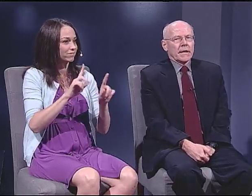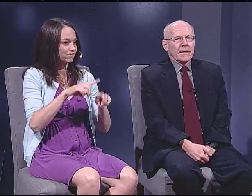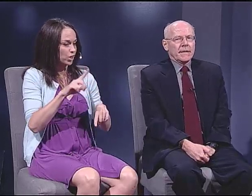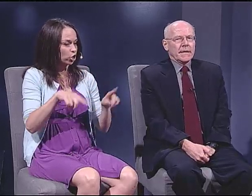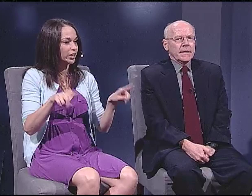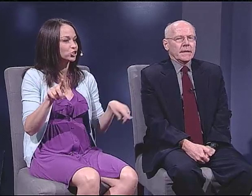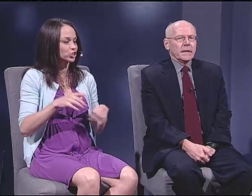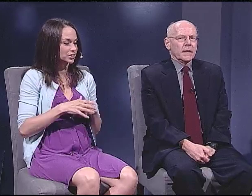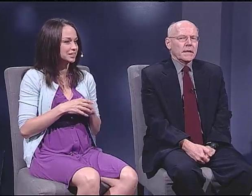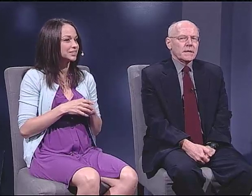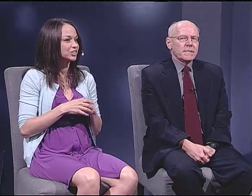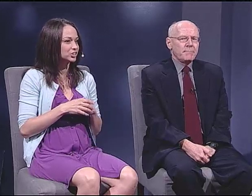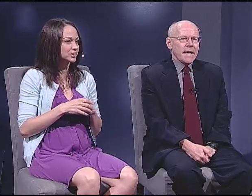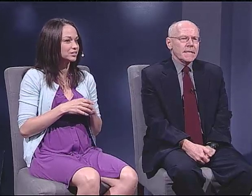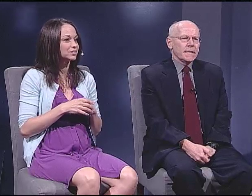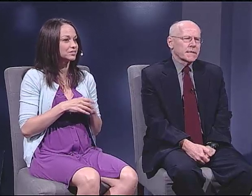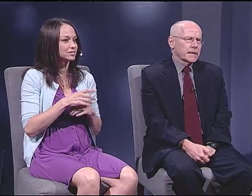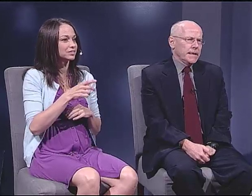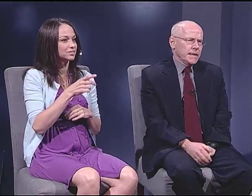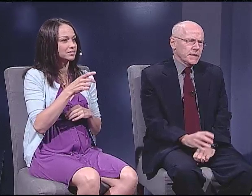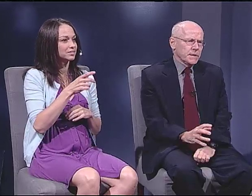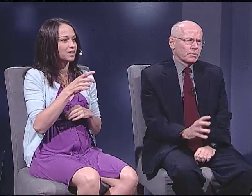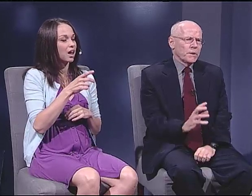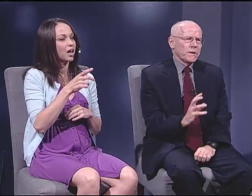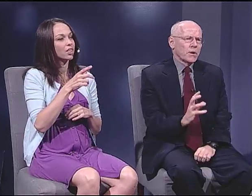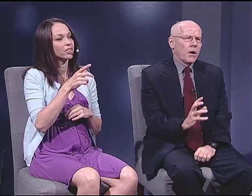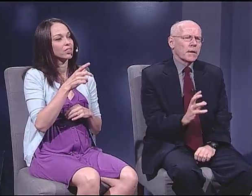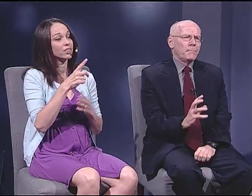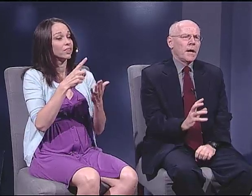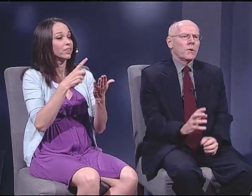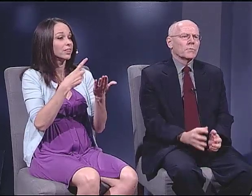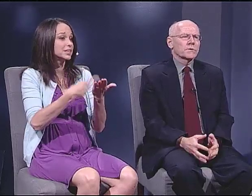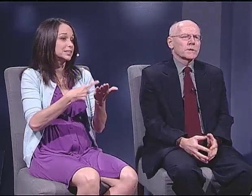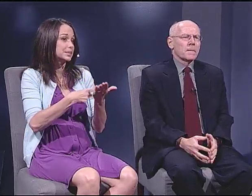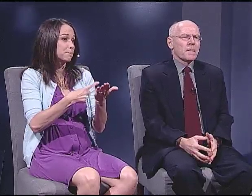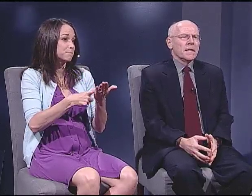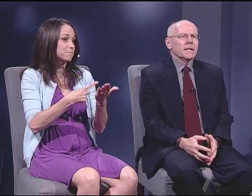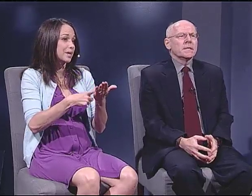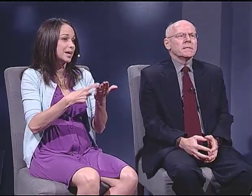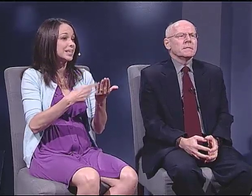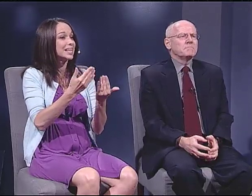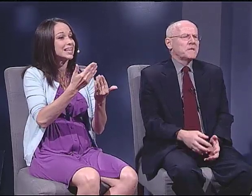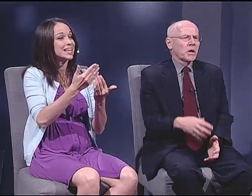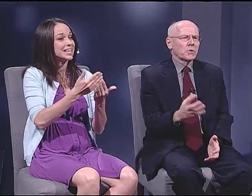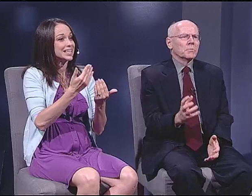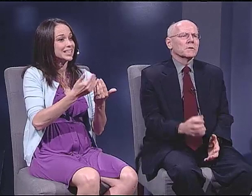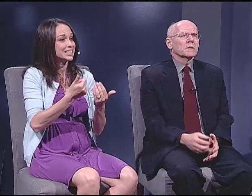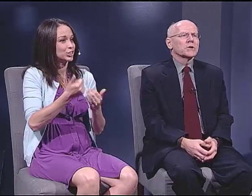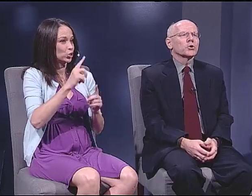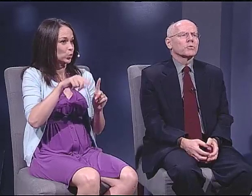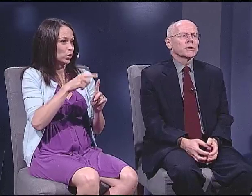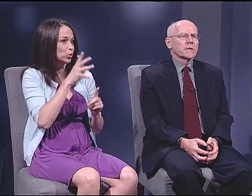The debate is easier when we talk about terrible scourges